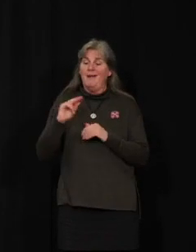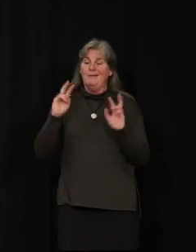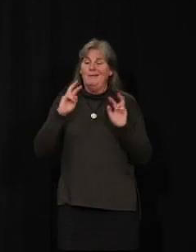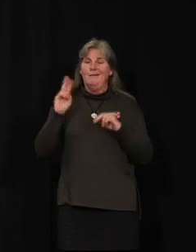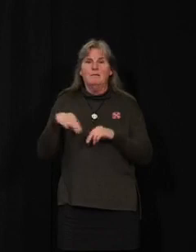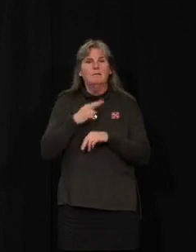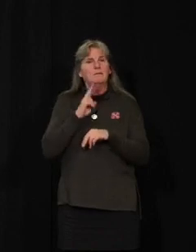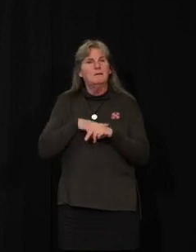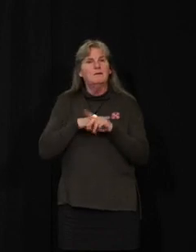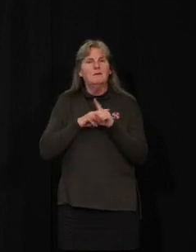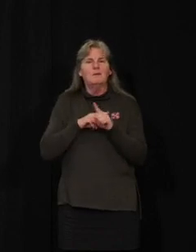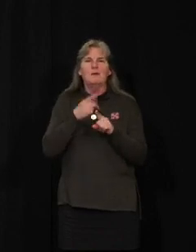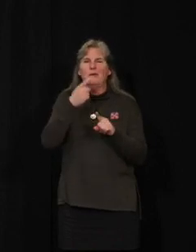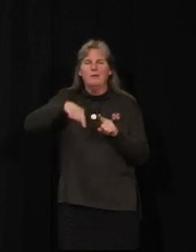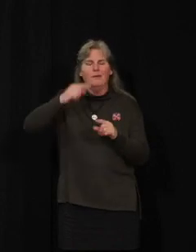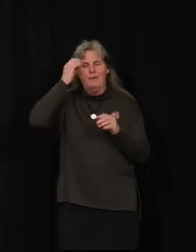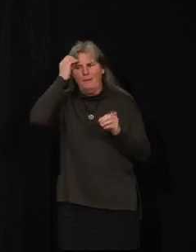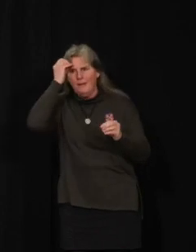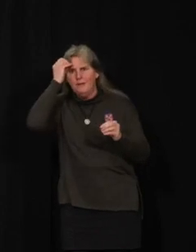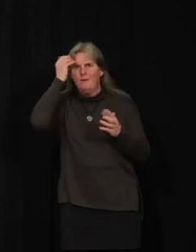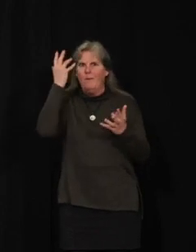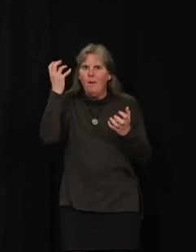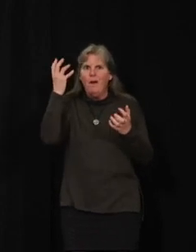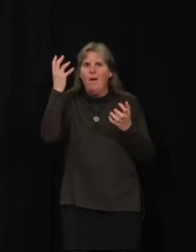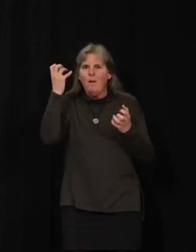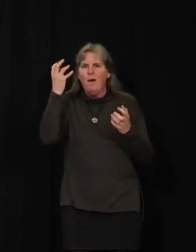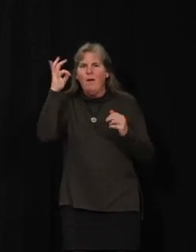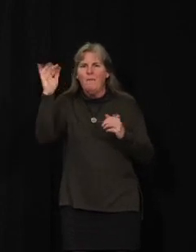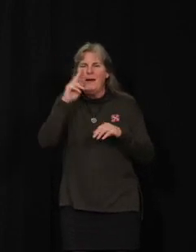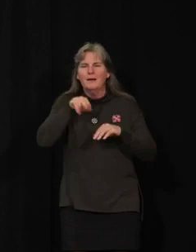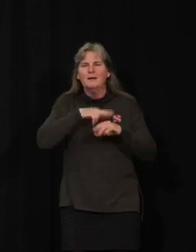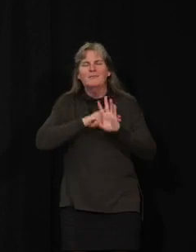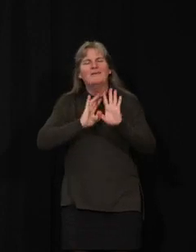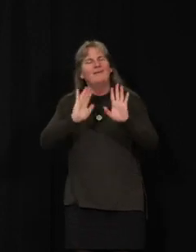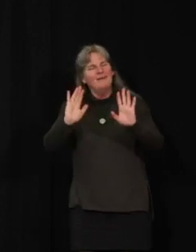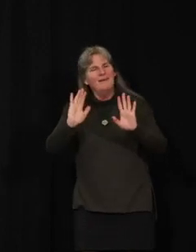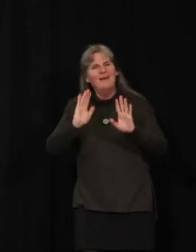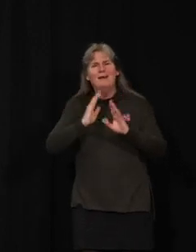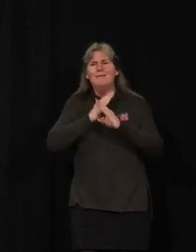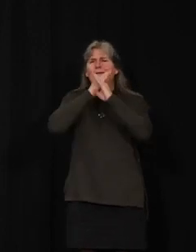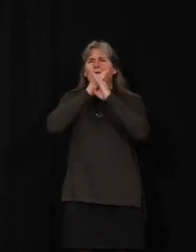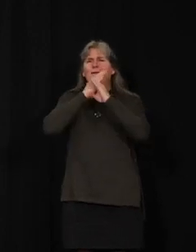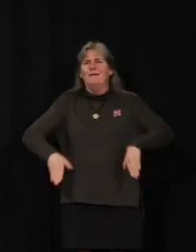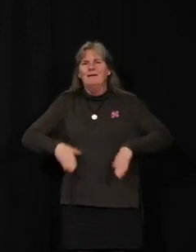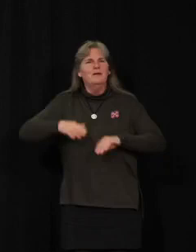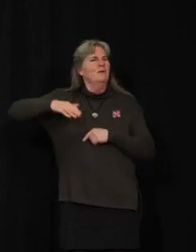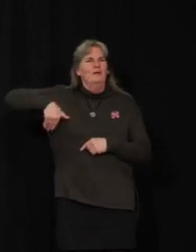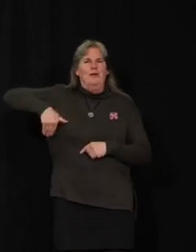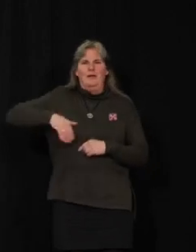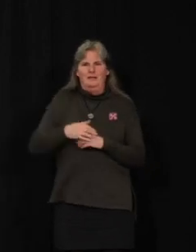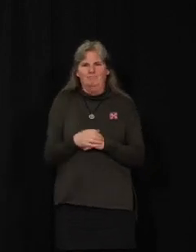everyone's minds right now, but we must not let our guard down and we must remain vigilant in the fight against this virus.